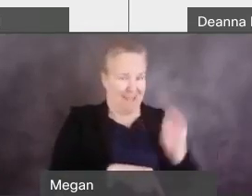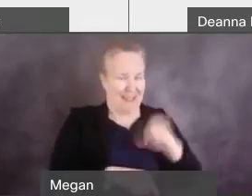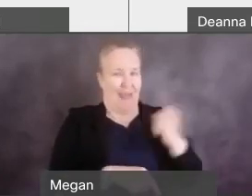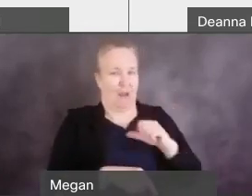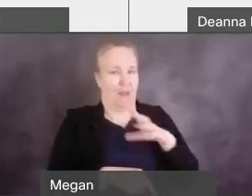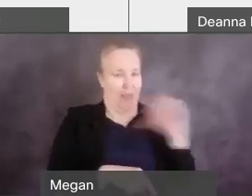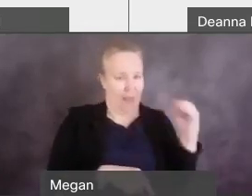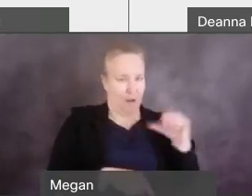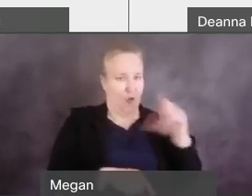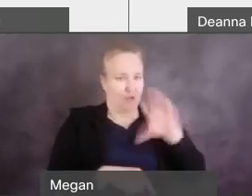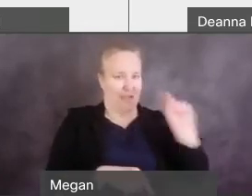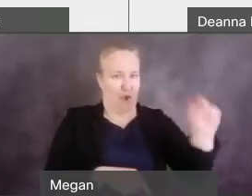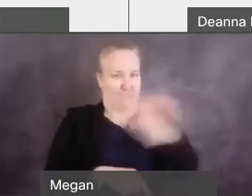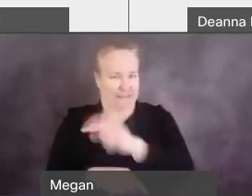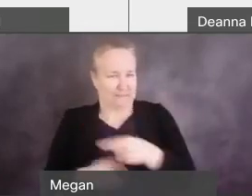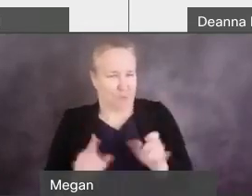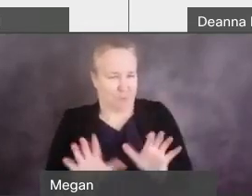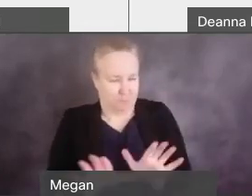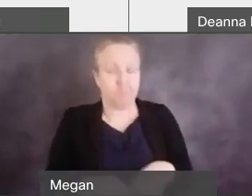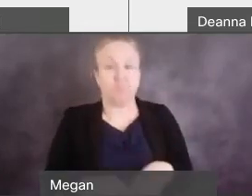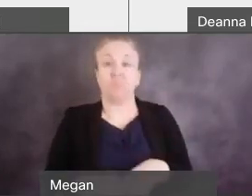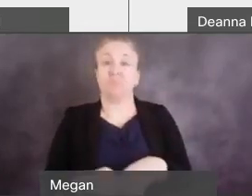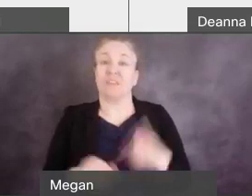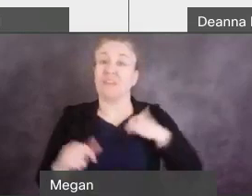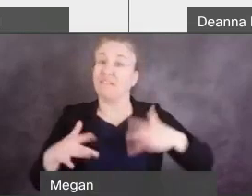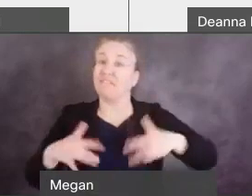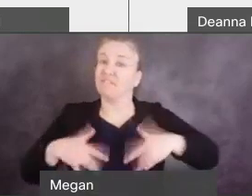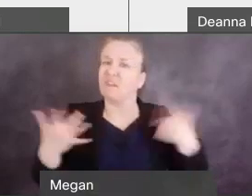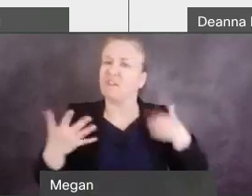I raised this particular event up because while the facility